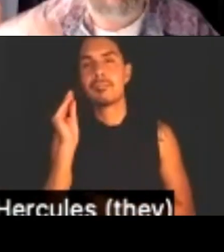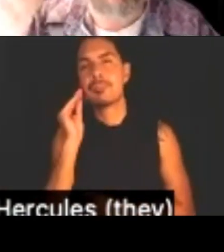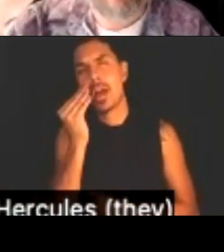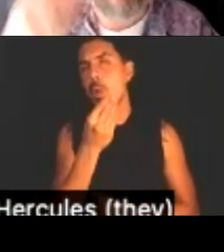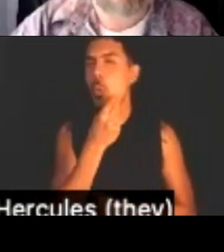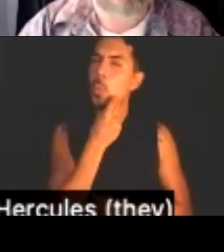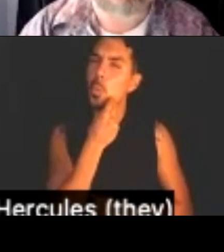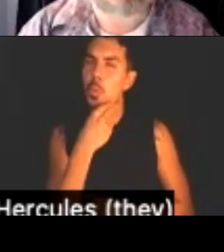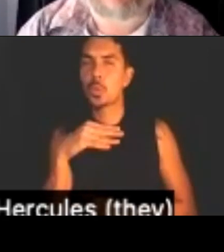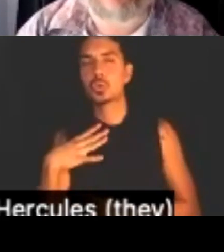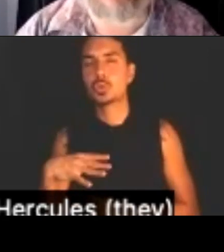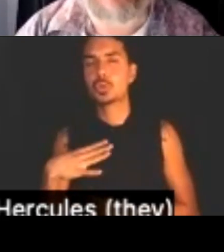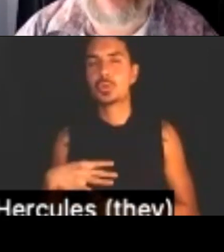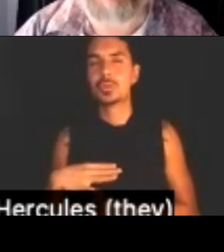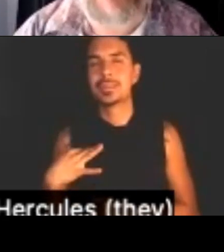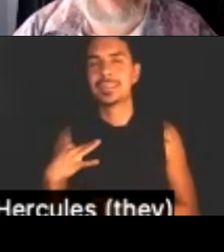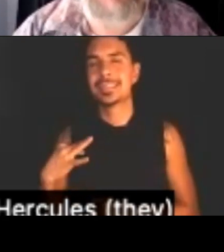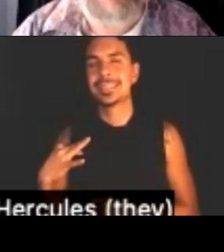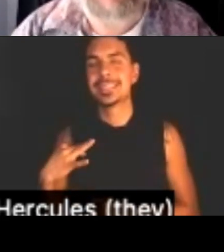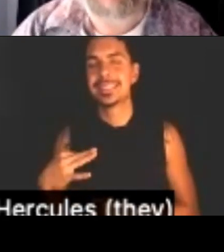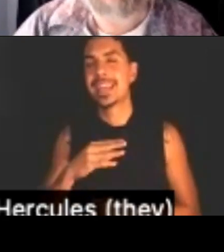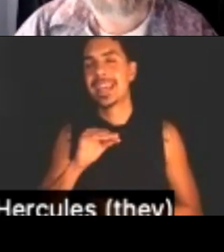And behind me is a black background.